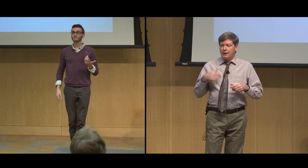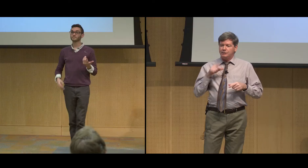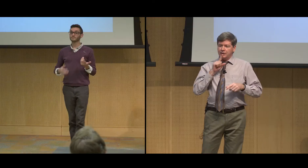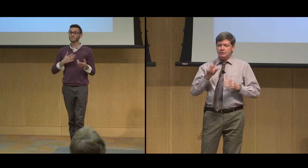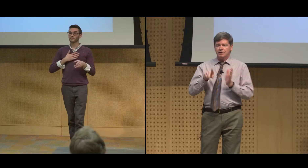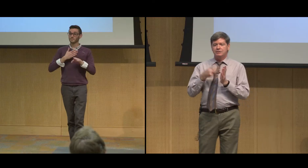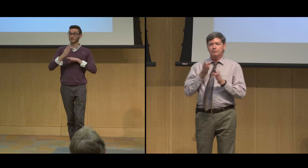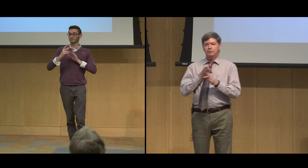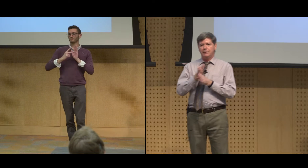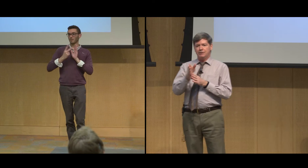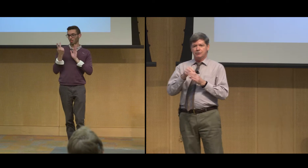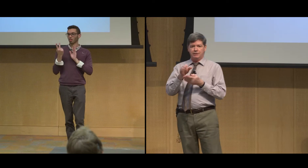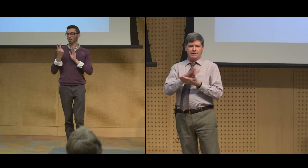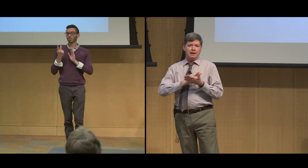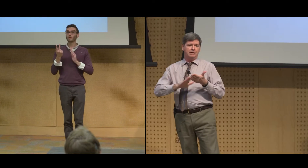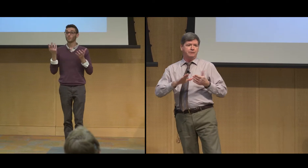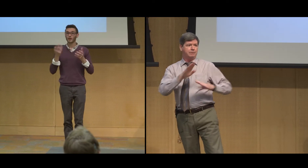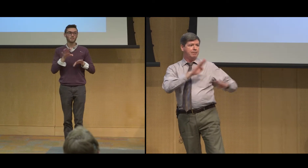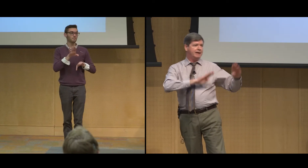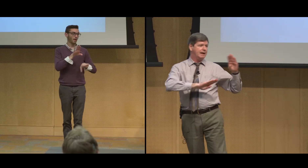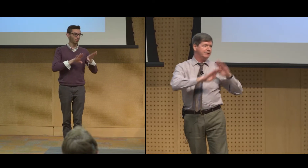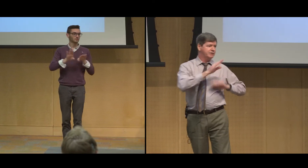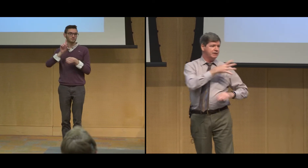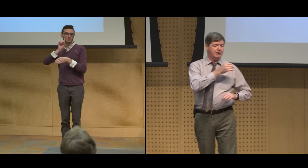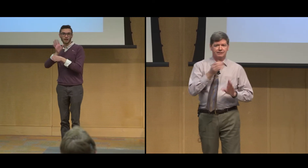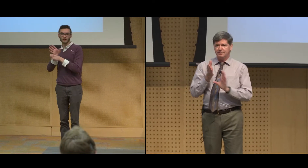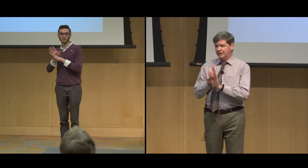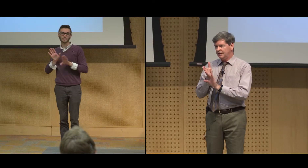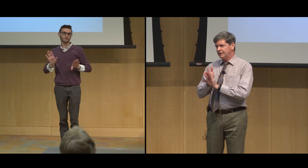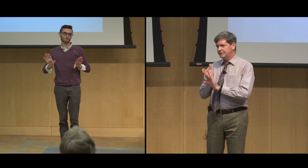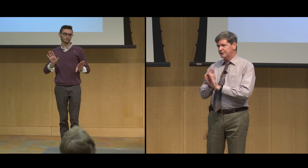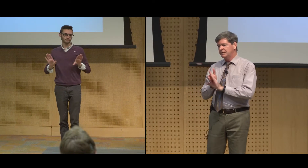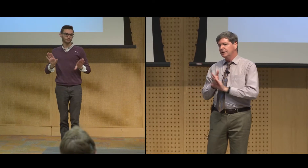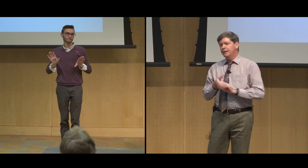I was actually a double major in college in Biology and Psychology,